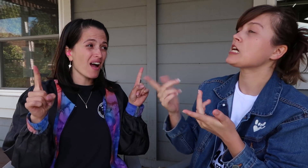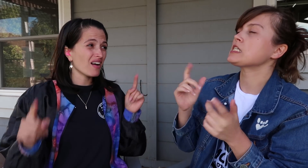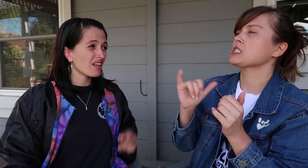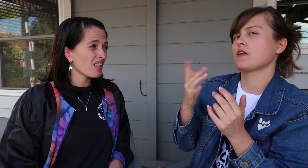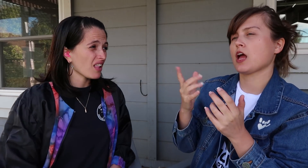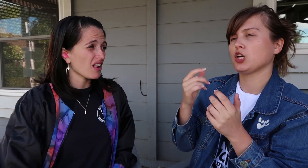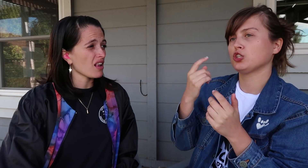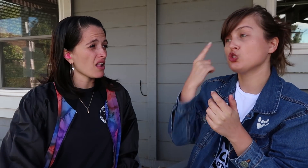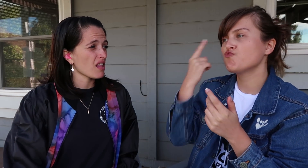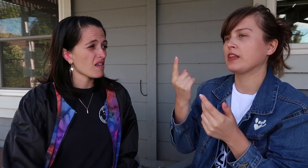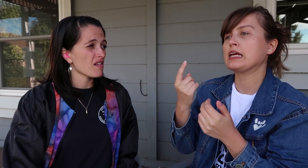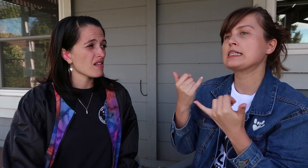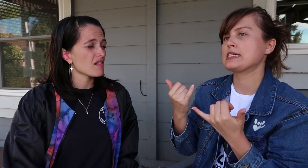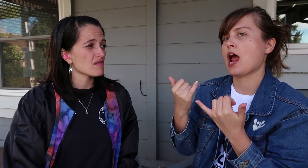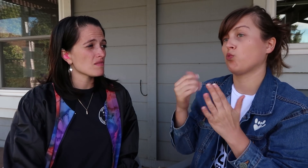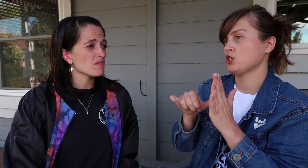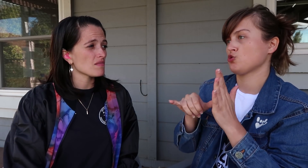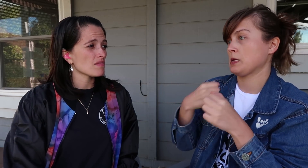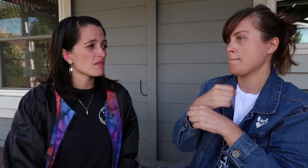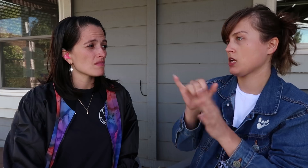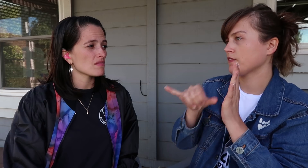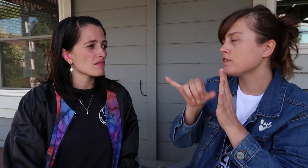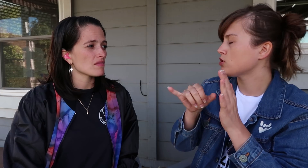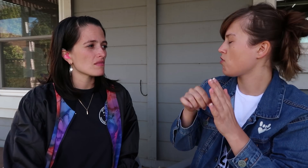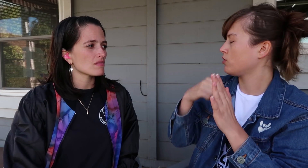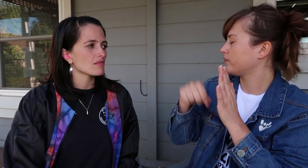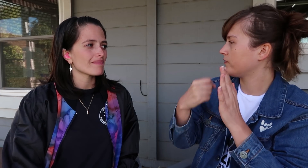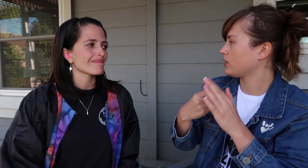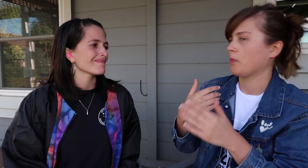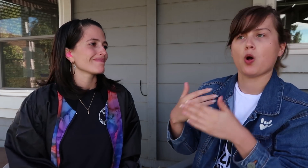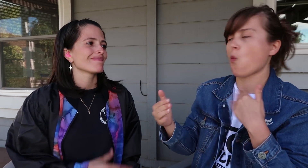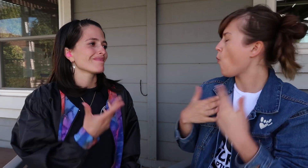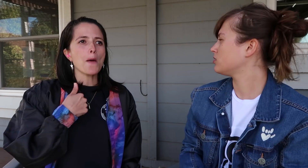Do you think now you'd be making YouTube videos?